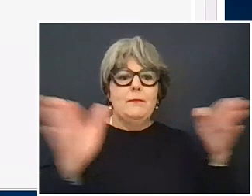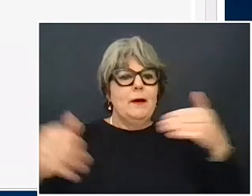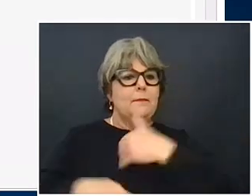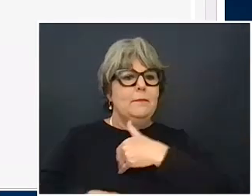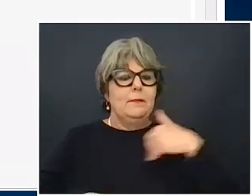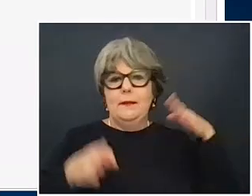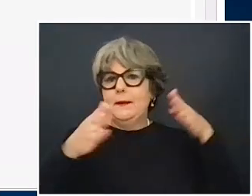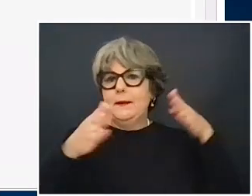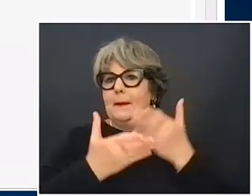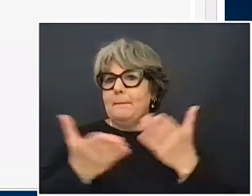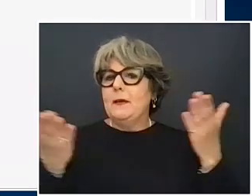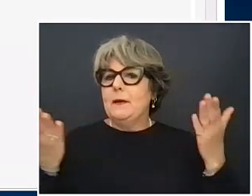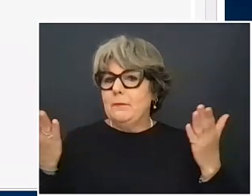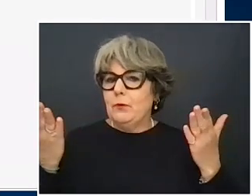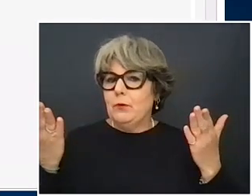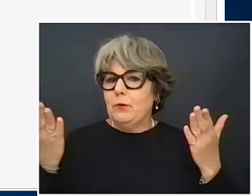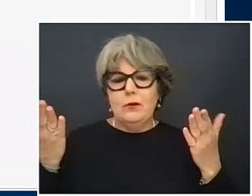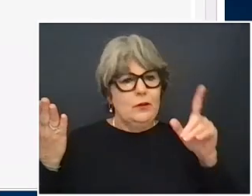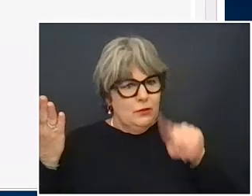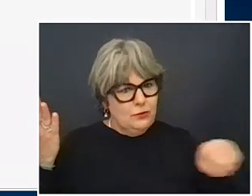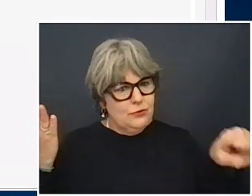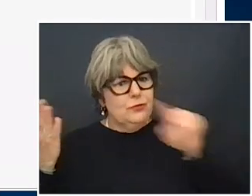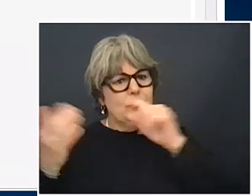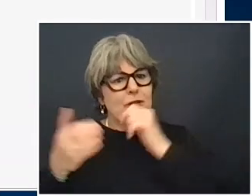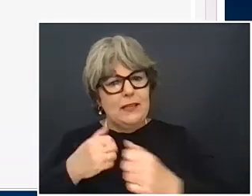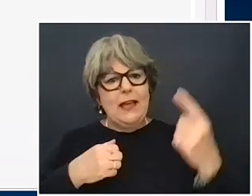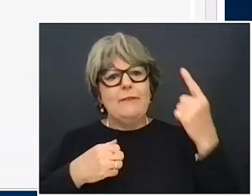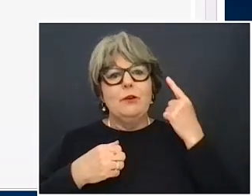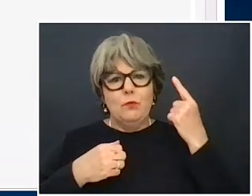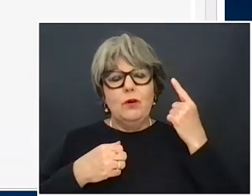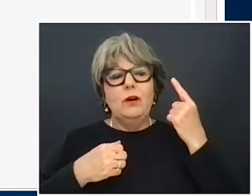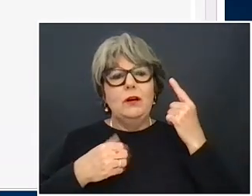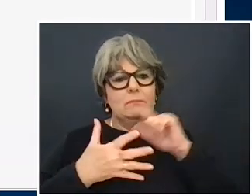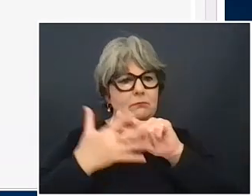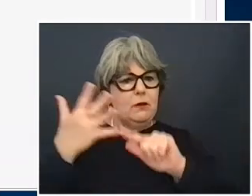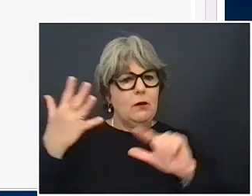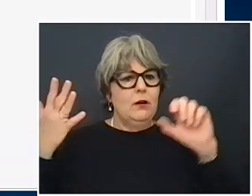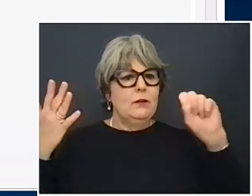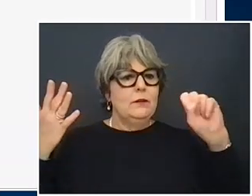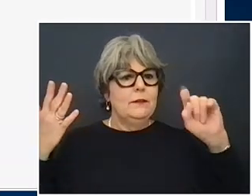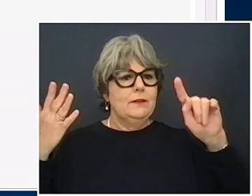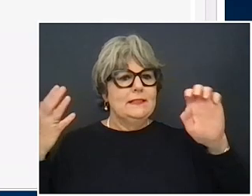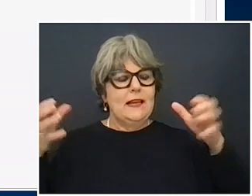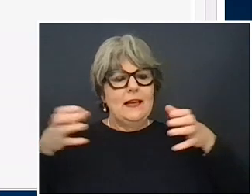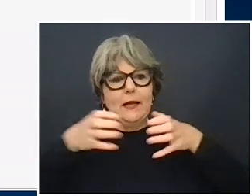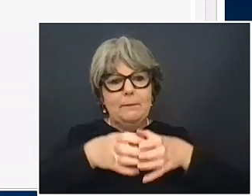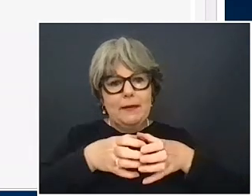shouldn't everybody else on that- on those site committees be an expert of some kind?